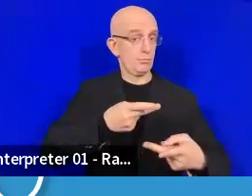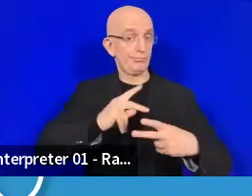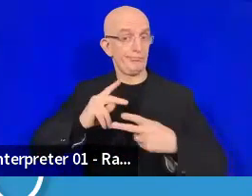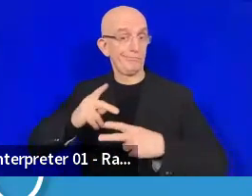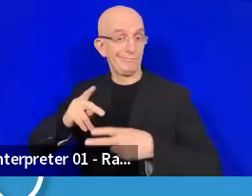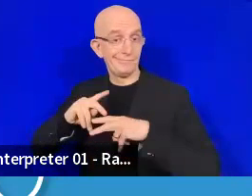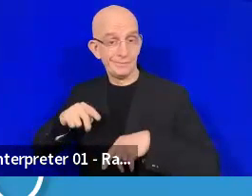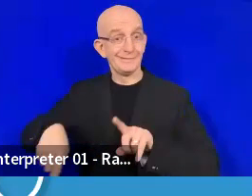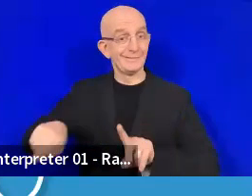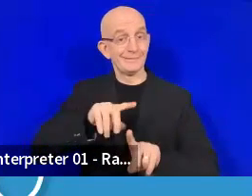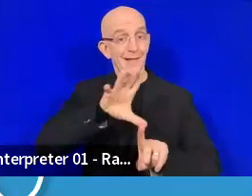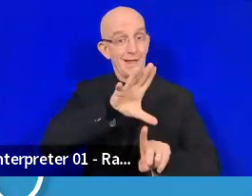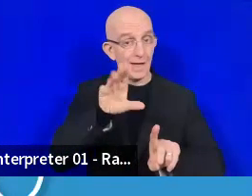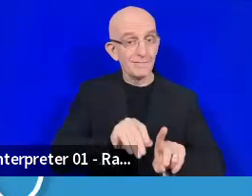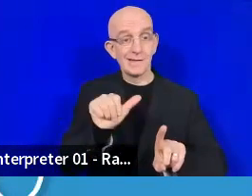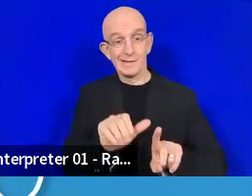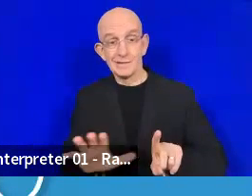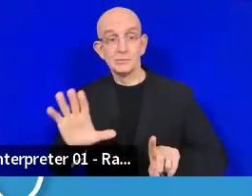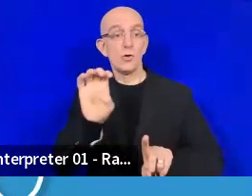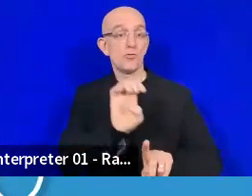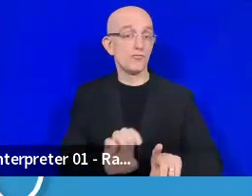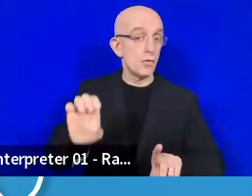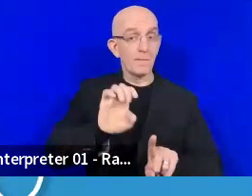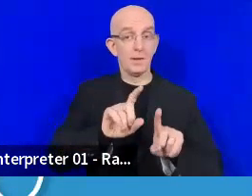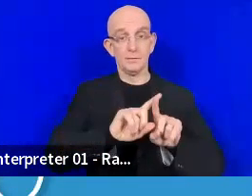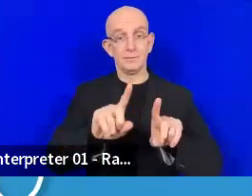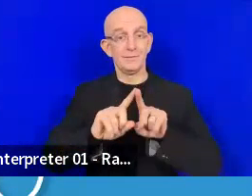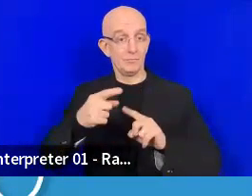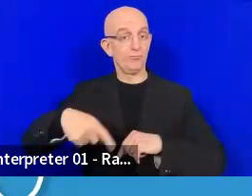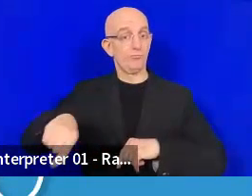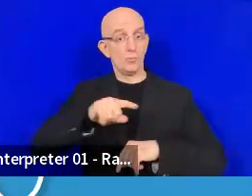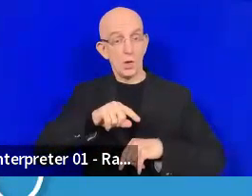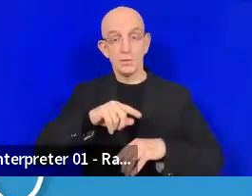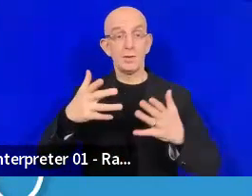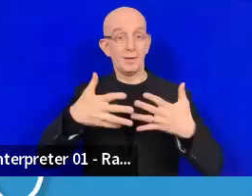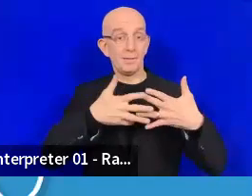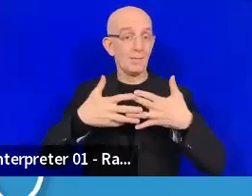and South American regions. All of that contributed to this Action Agenda.